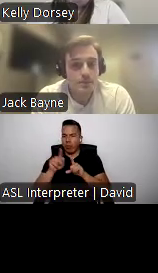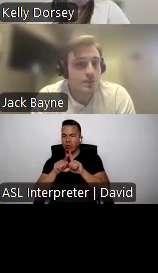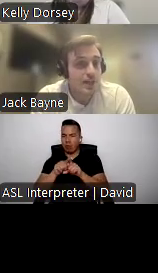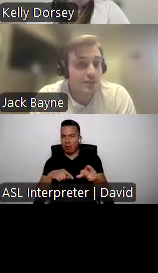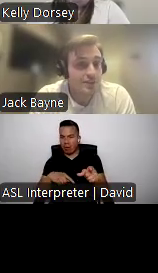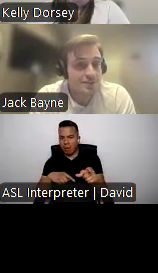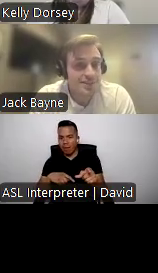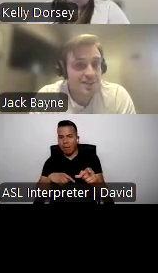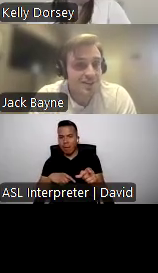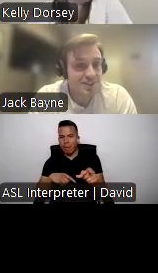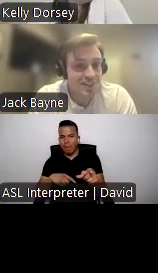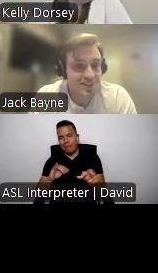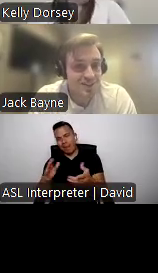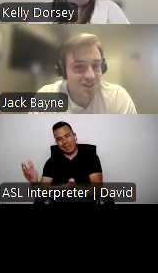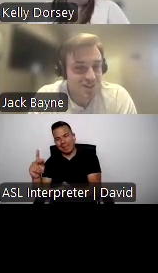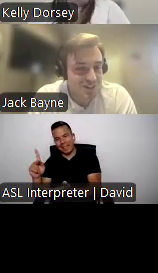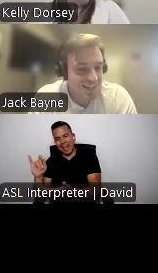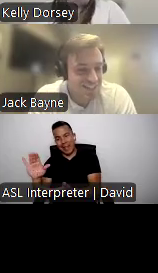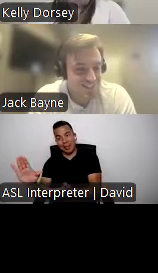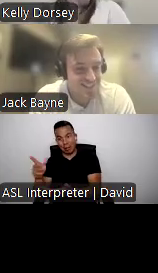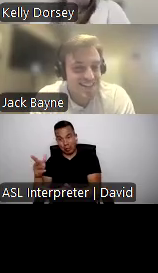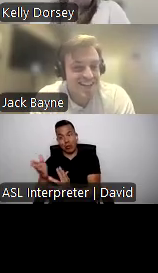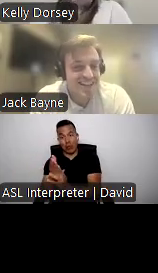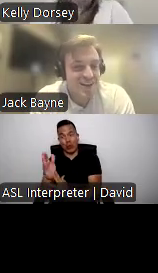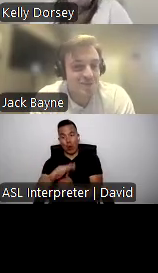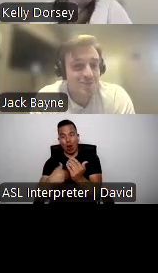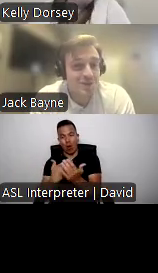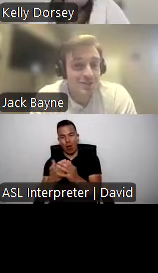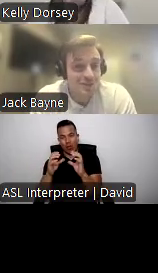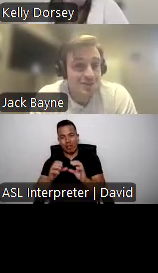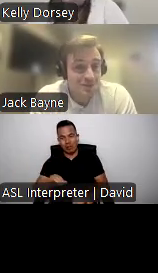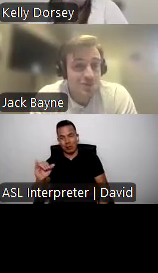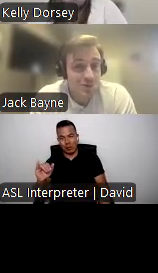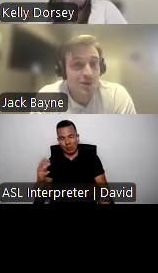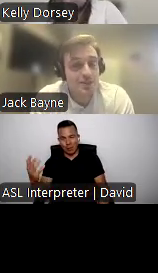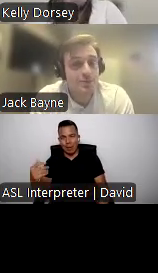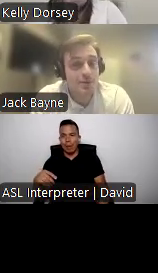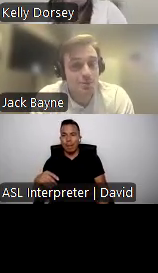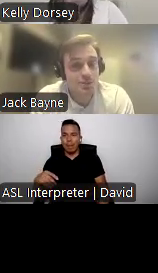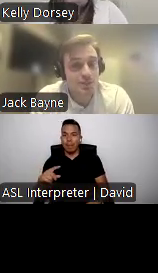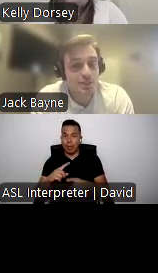This is Kelly's. Kelly also got to go through all the credentials. But it's a real resume-boosting